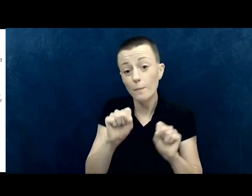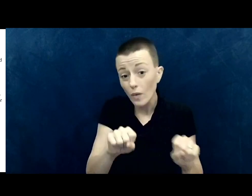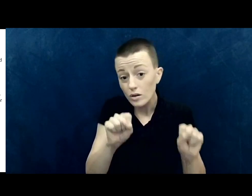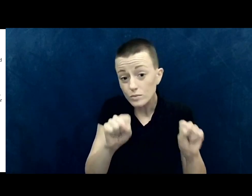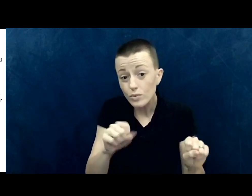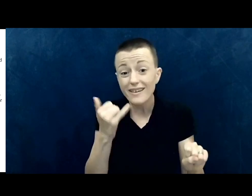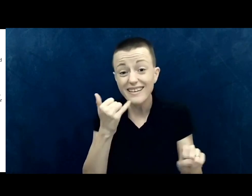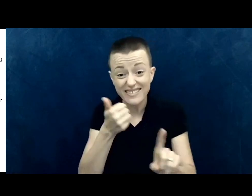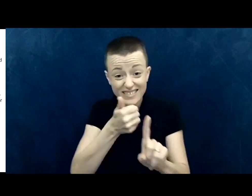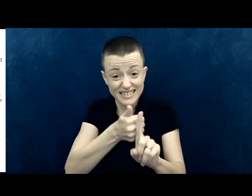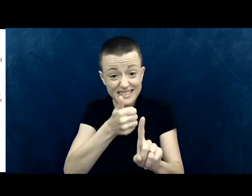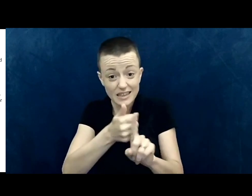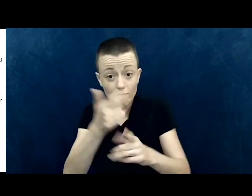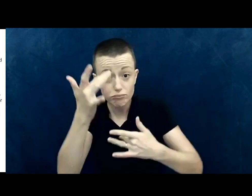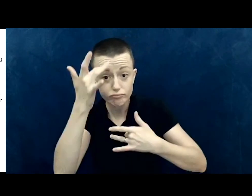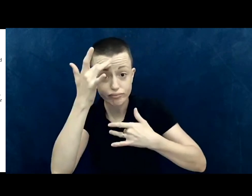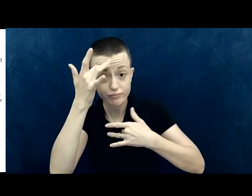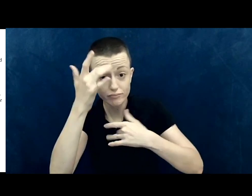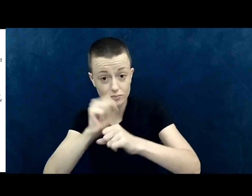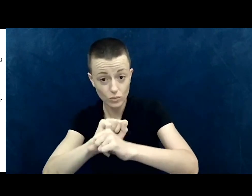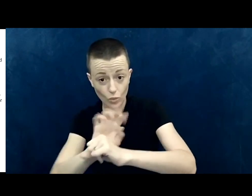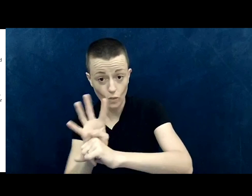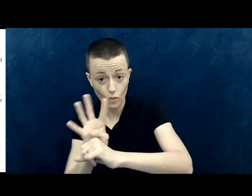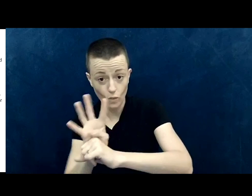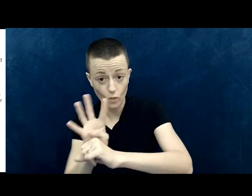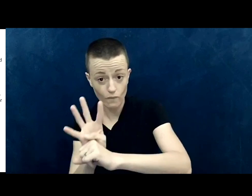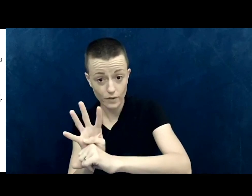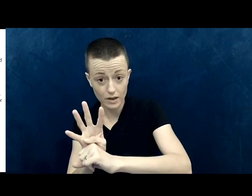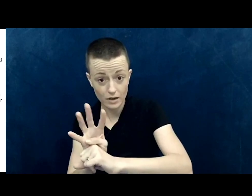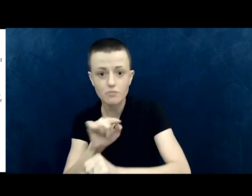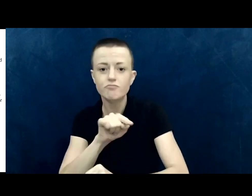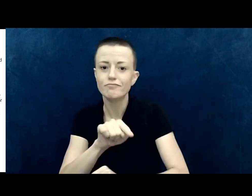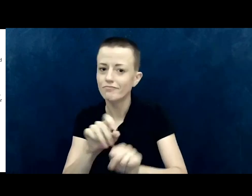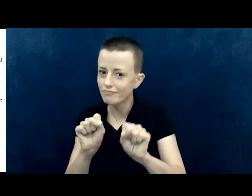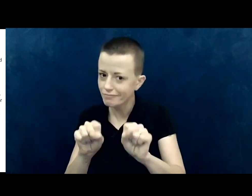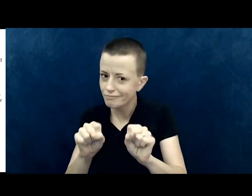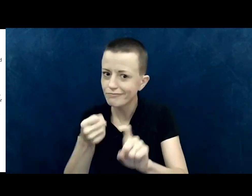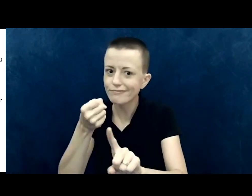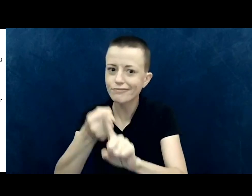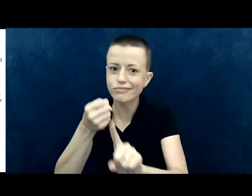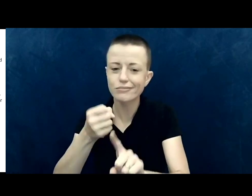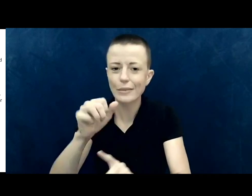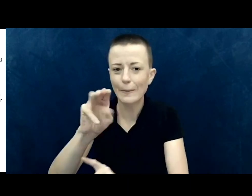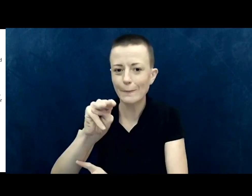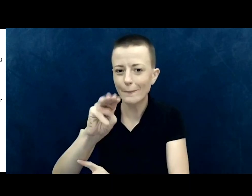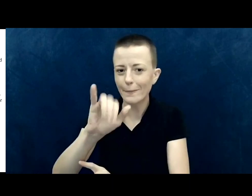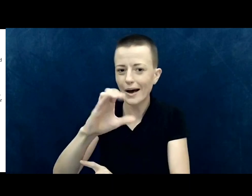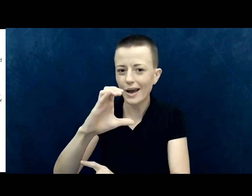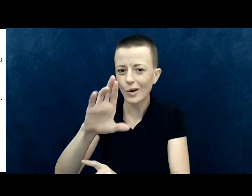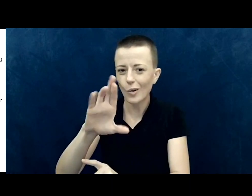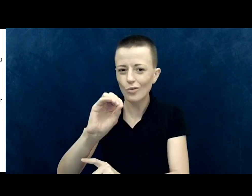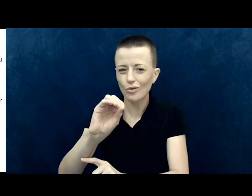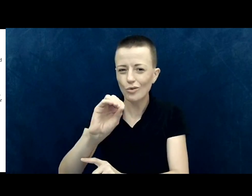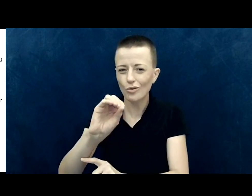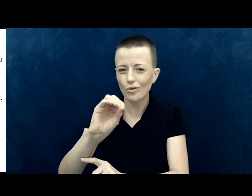can also cause myocarditis and pericarditis. In fact, the risk of myocarditis with COVID-19